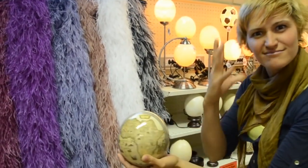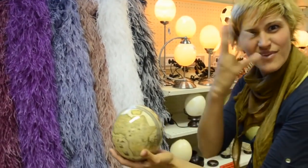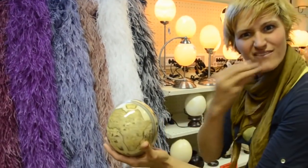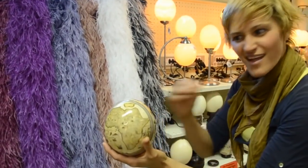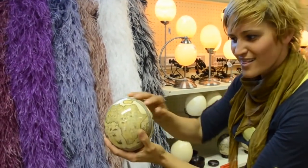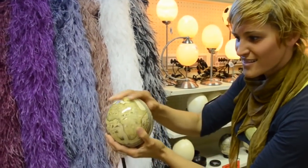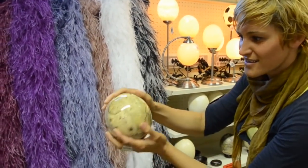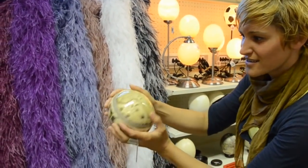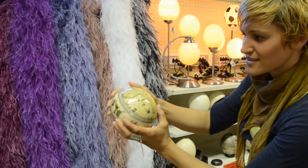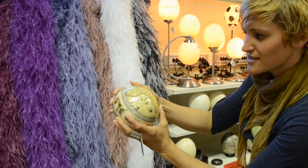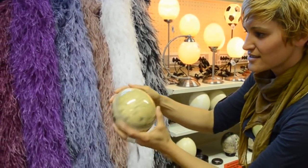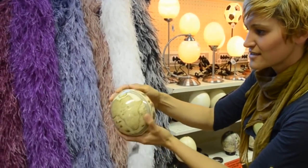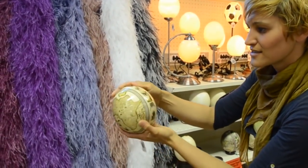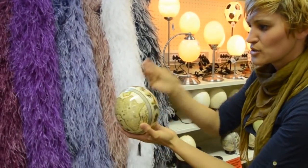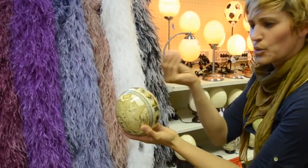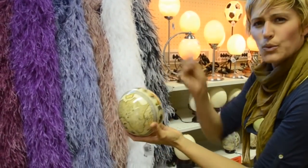painting and lamps created out of the eggs.